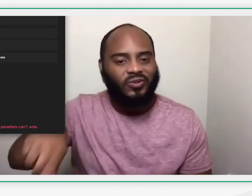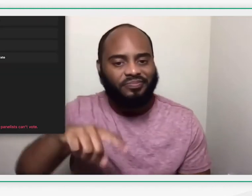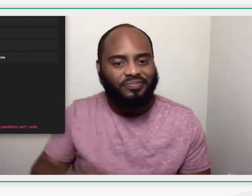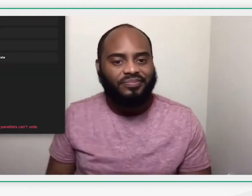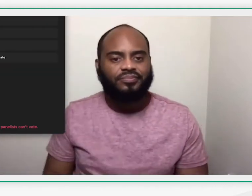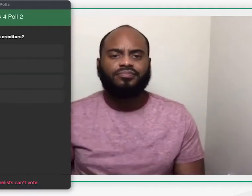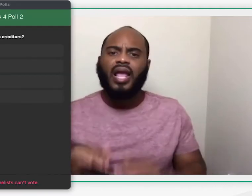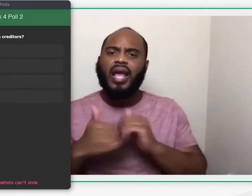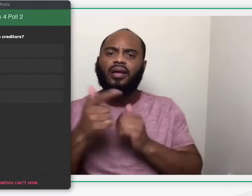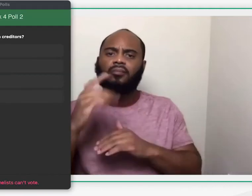And I have another poll to ask: